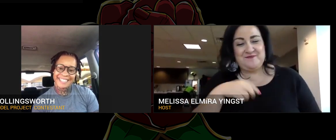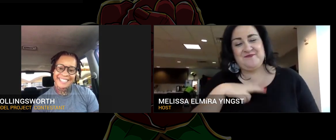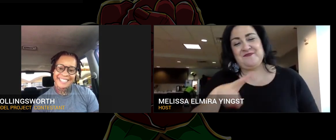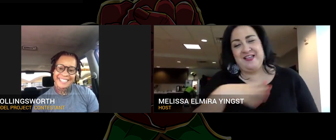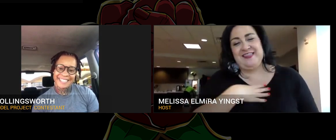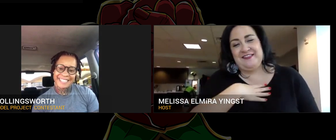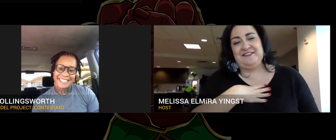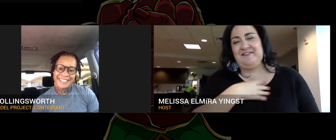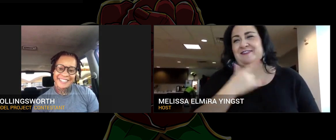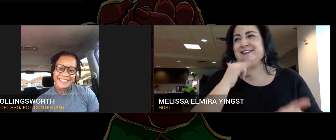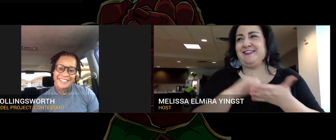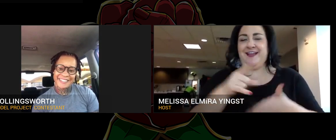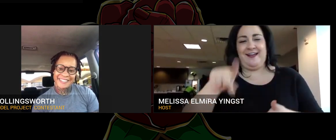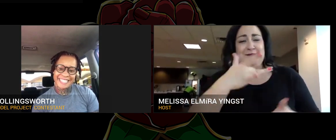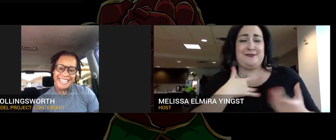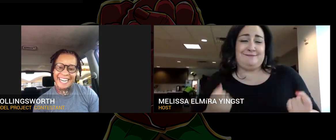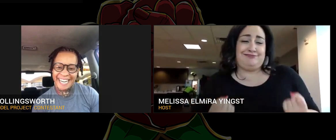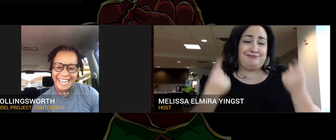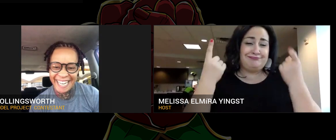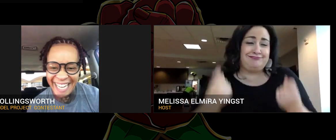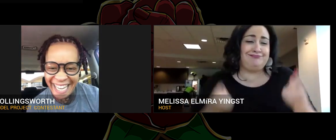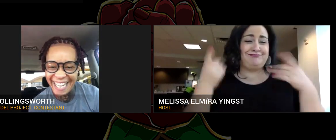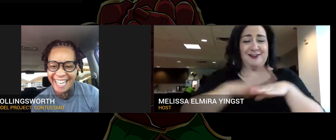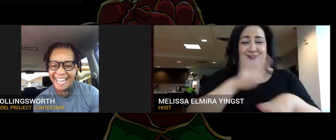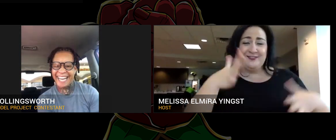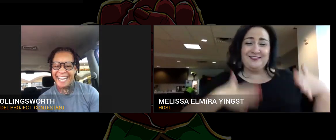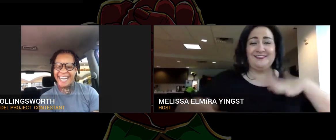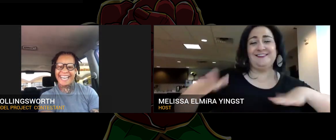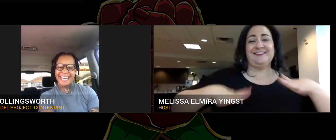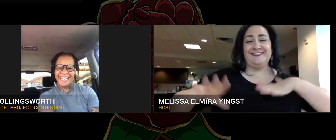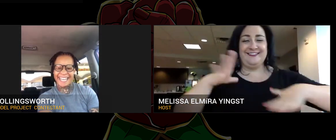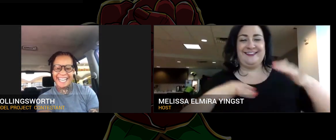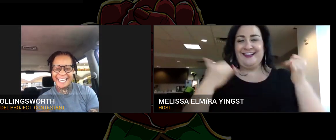I laughed at how you did with the clothes.